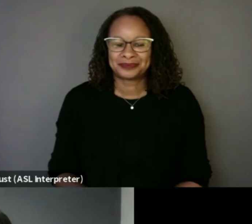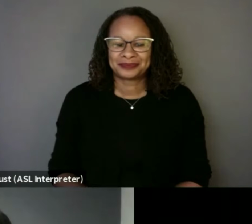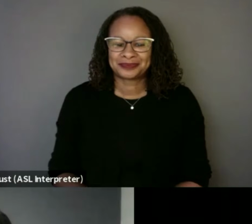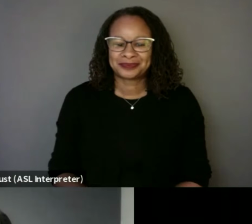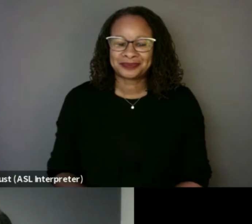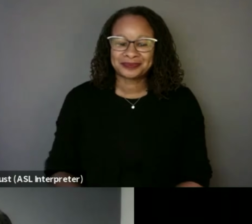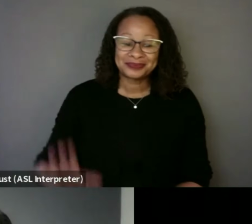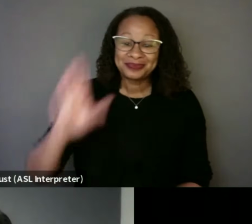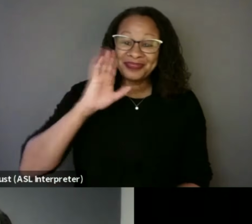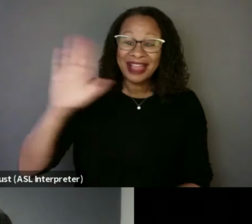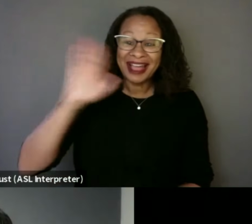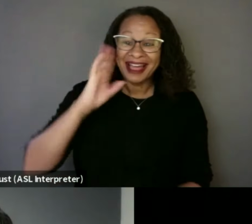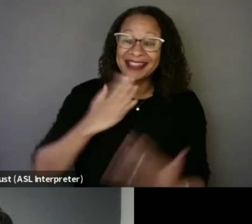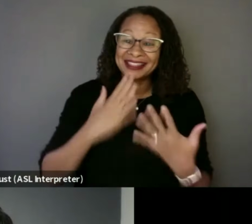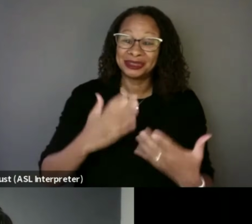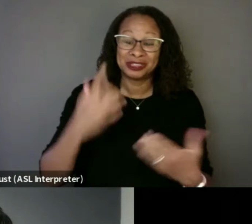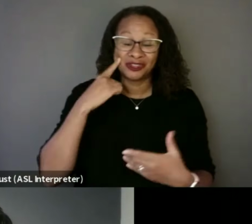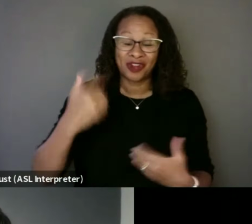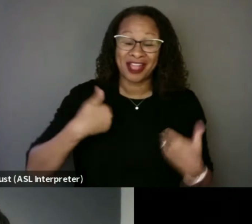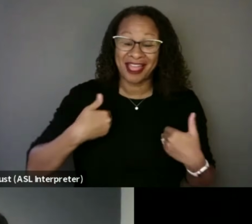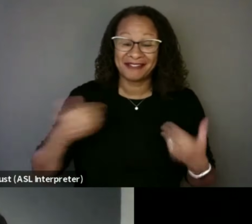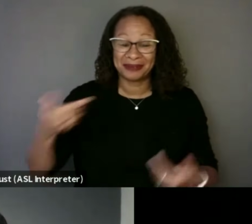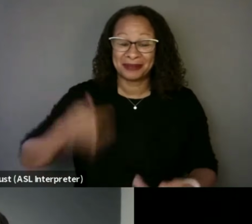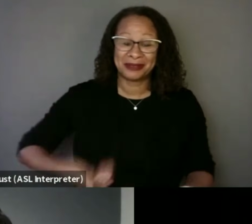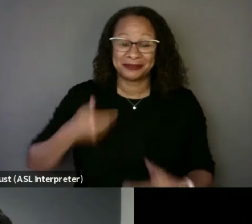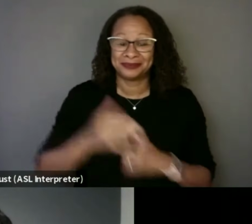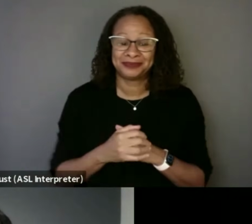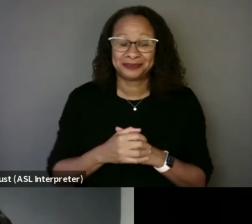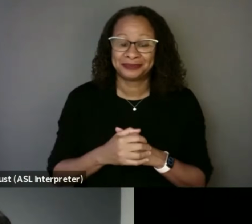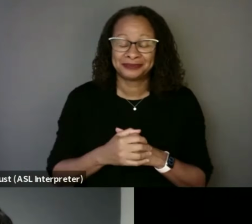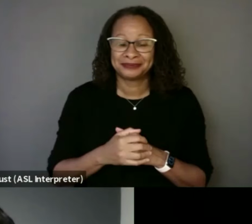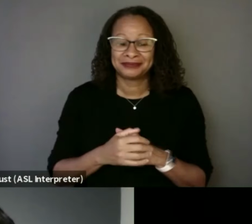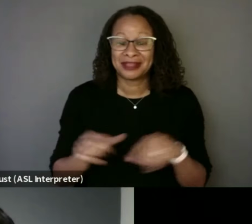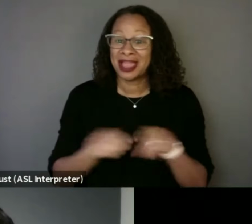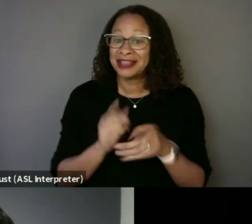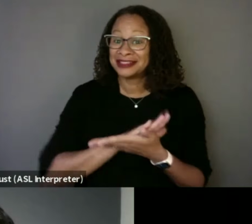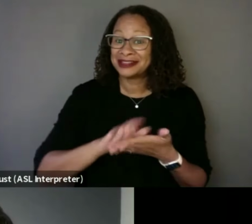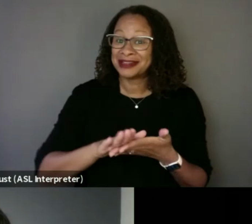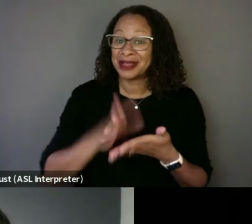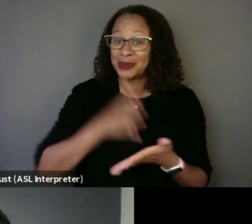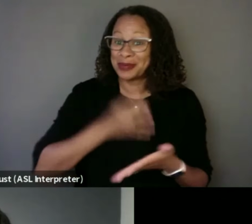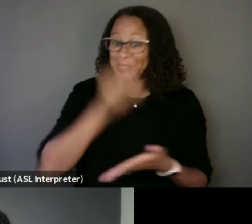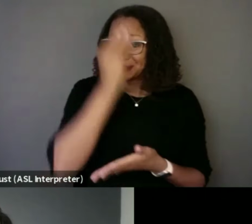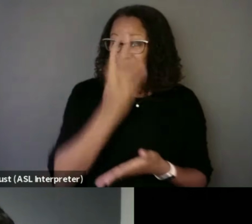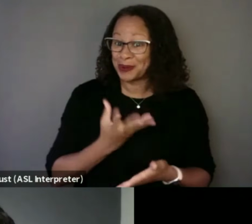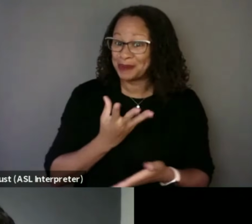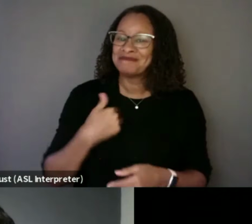Hi, thank you so much for having me. As the nice woman told you, my name's Jenelle Riley. Thank you so much for joining us